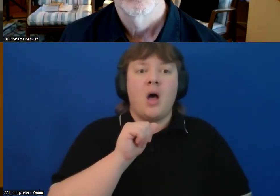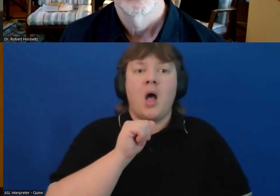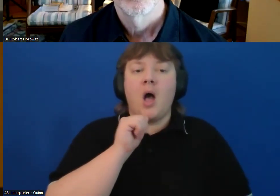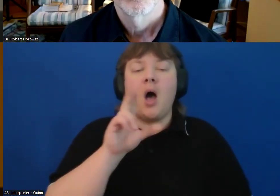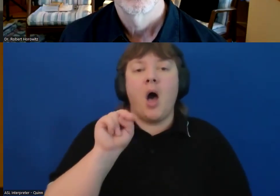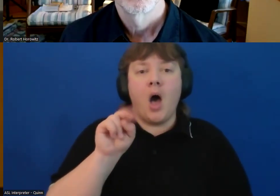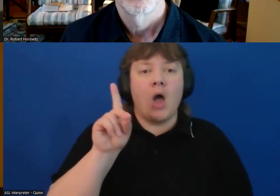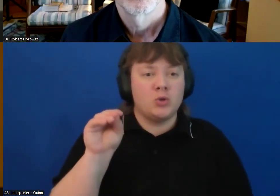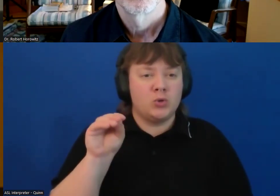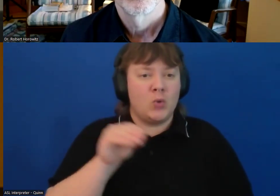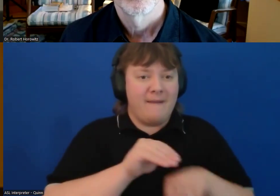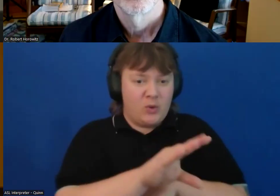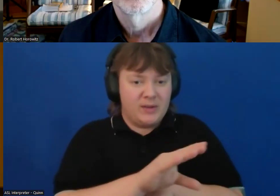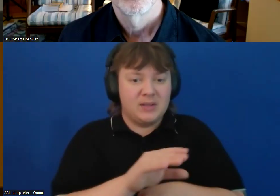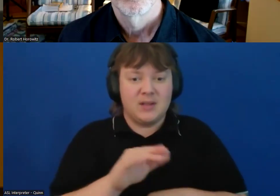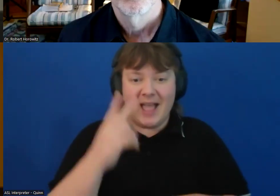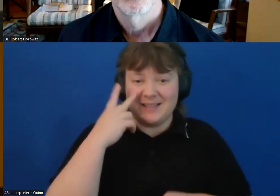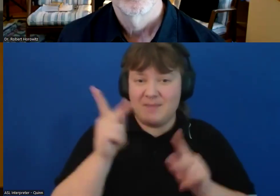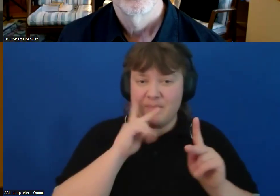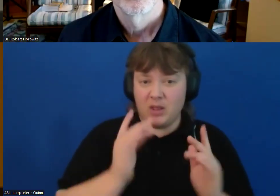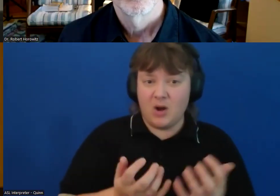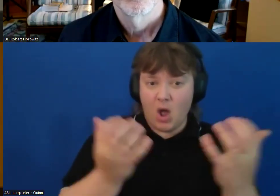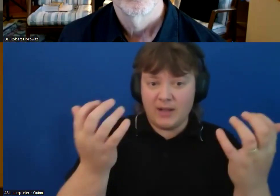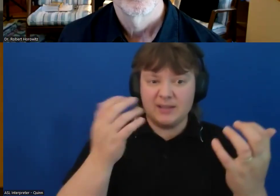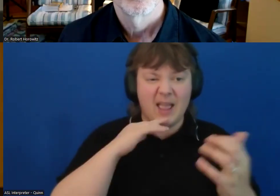here live and I'm sure there's some others on Zoom who have worked with me clinically and you've